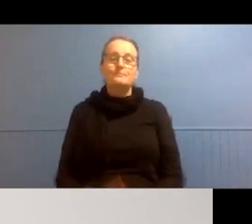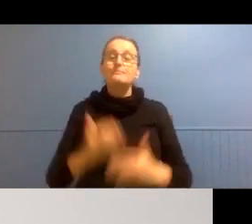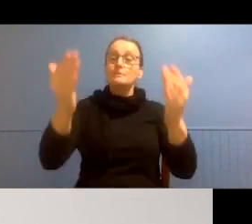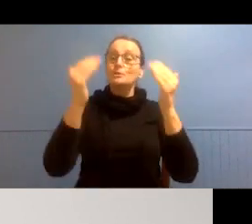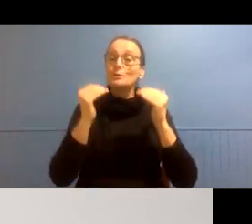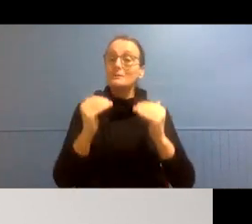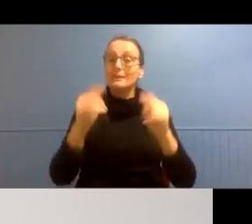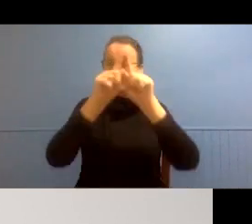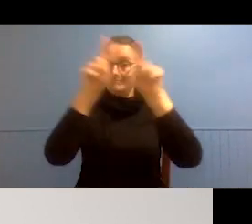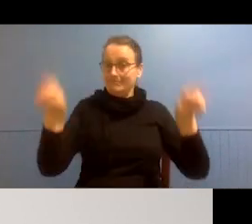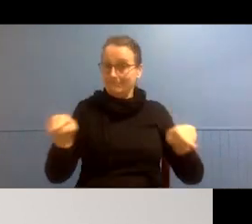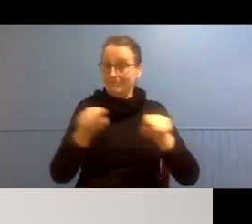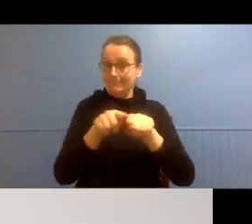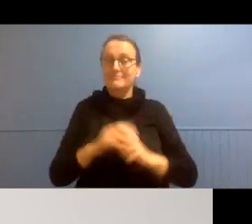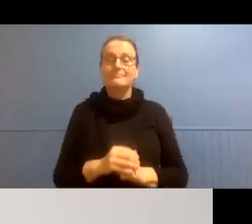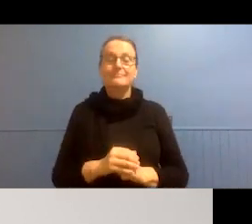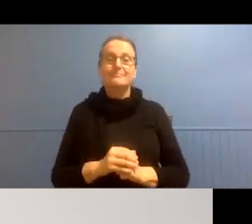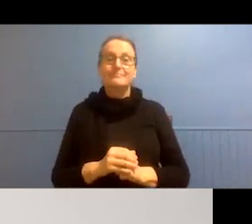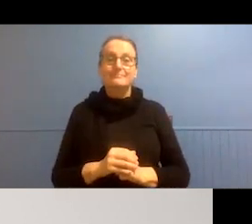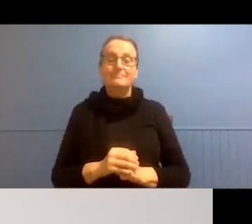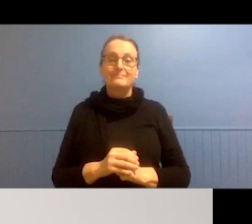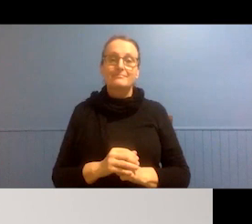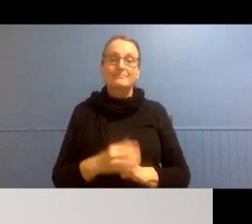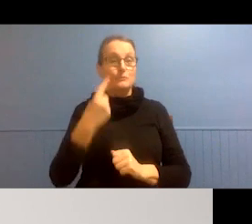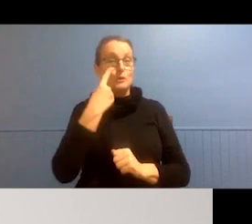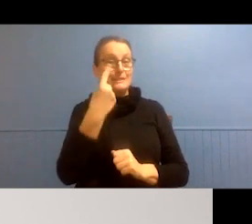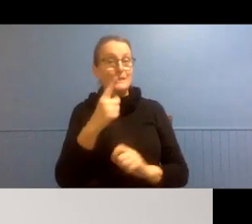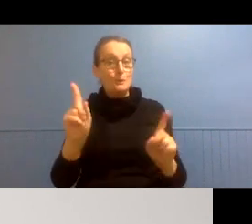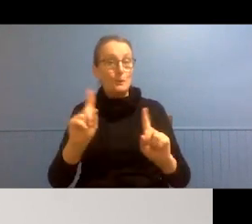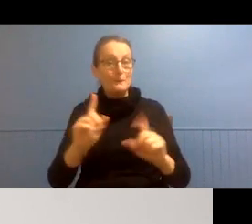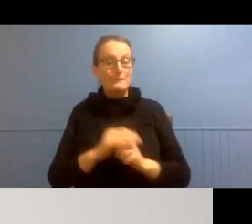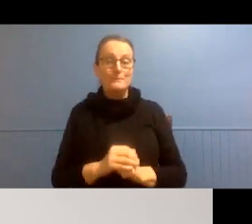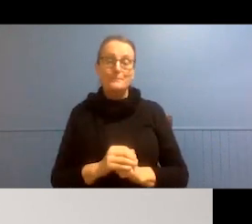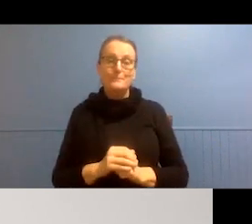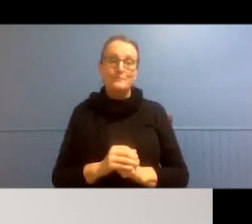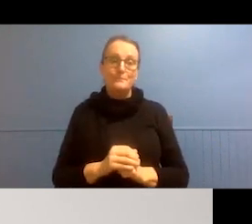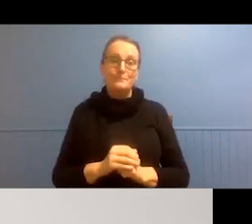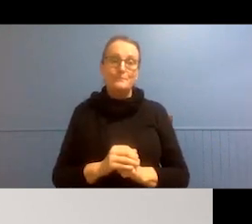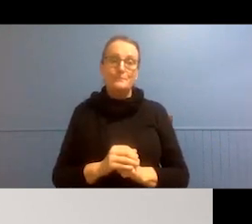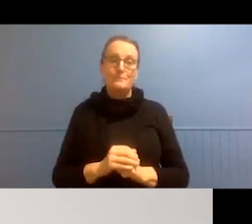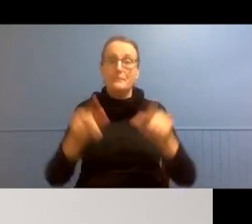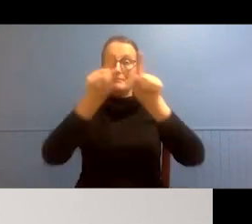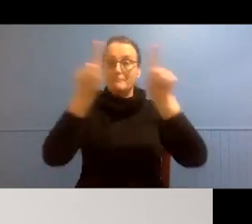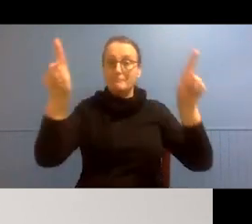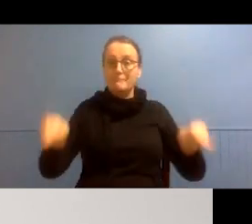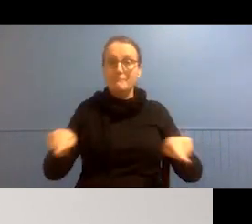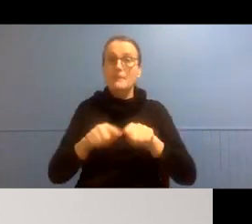next slide here, on the screen, you will see there's a brown rectangle,